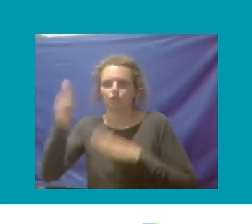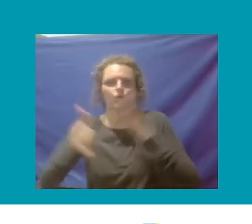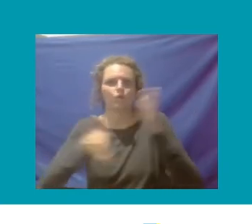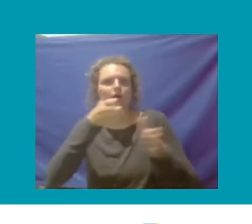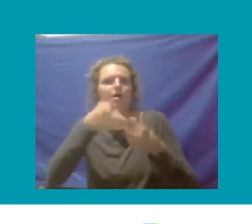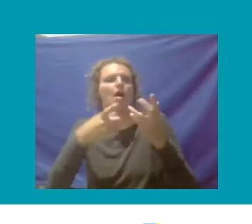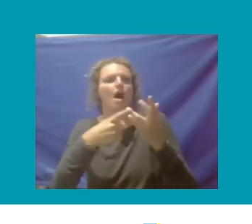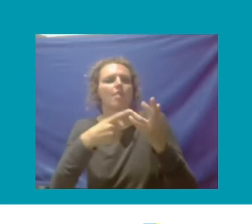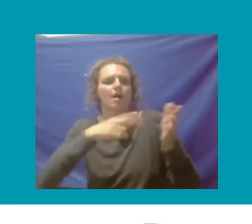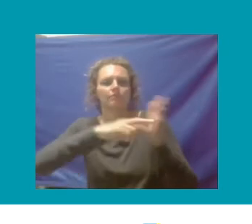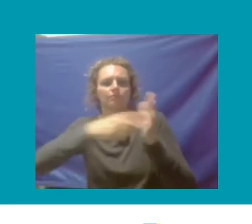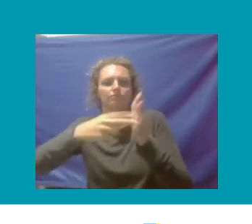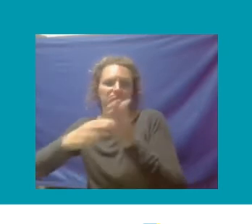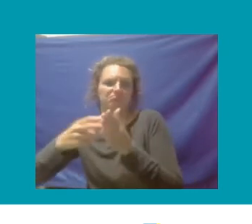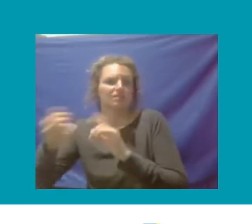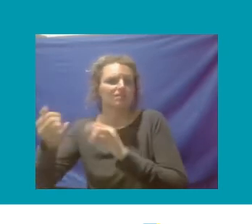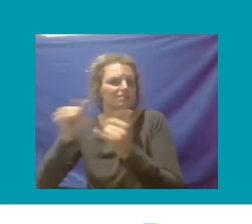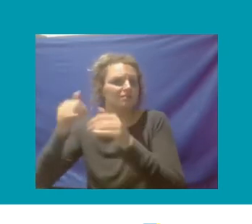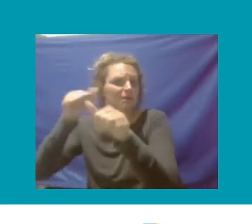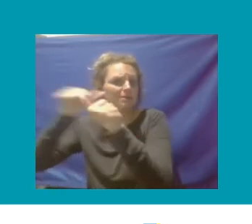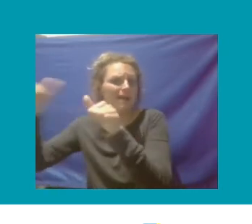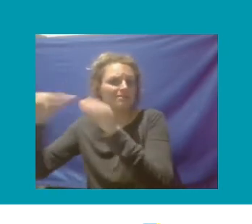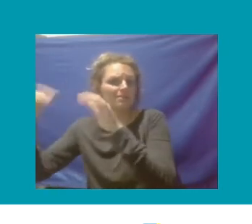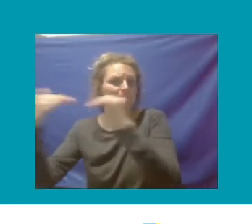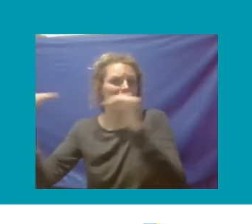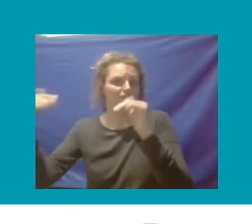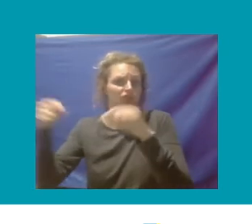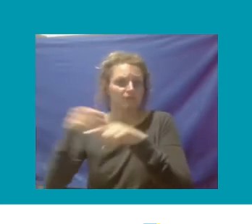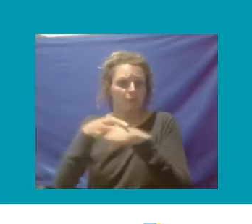so it's great for the candidates in the long term future.